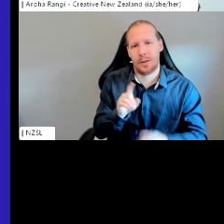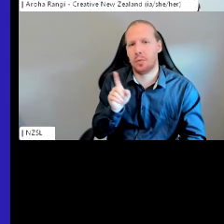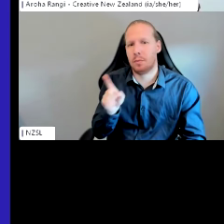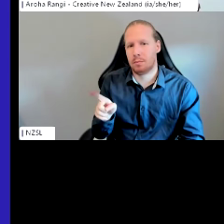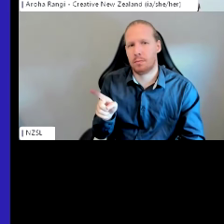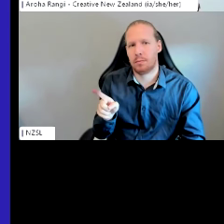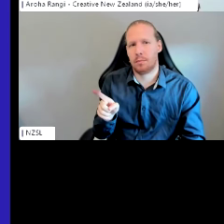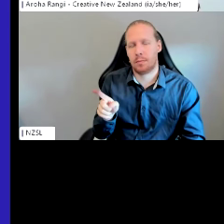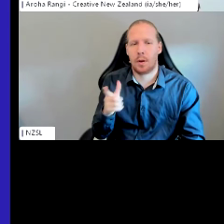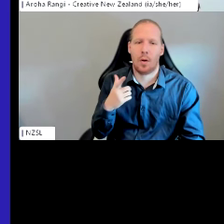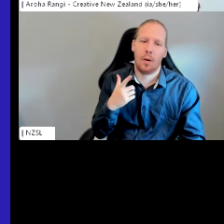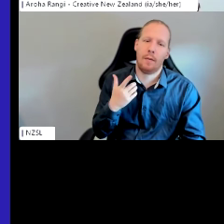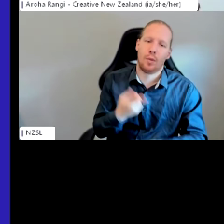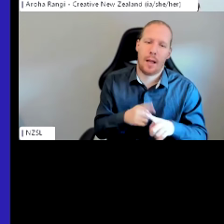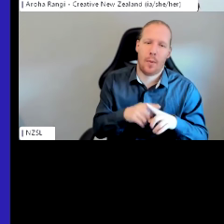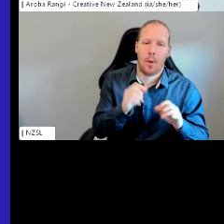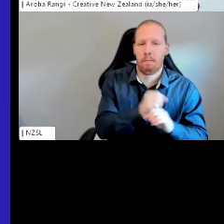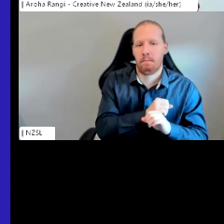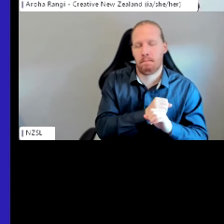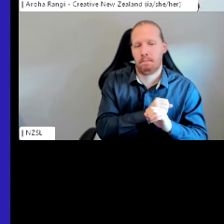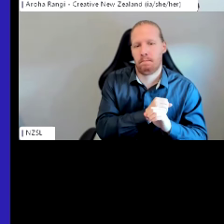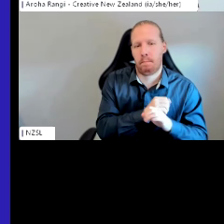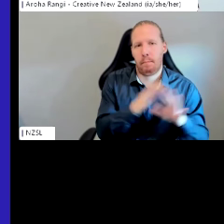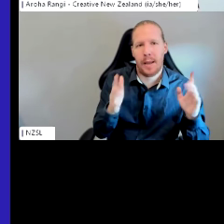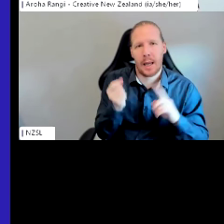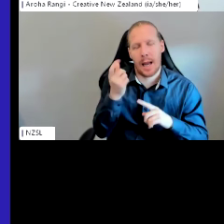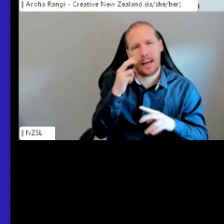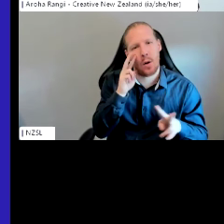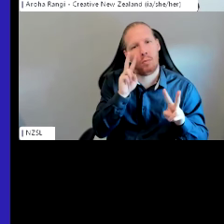about a big idea or it's visually stunning or it's whatever and it could be a totally different genre